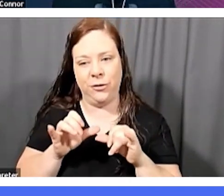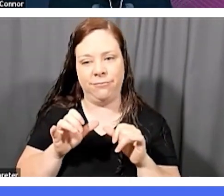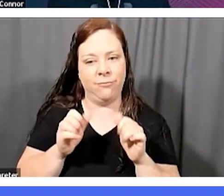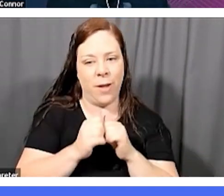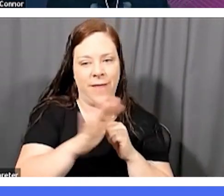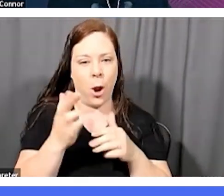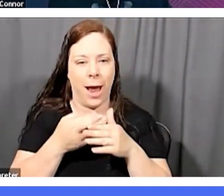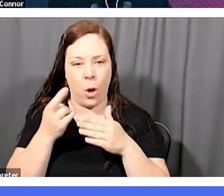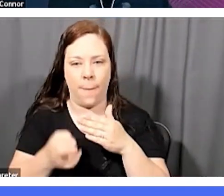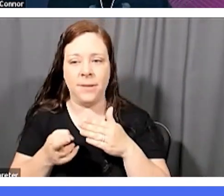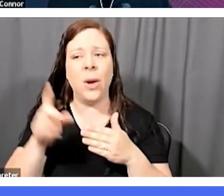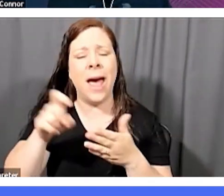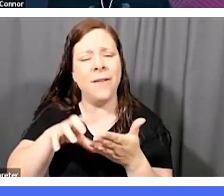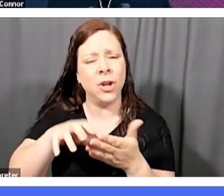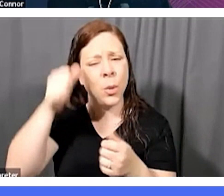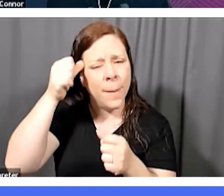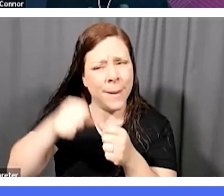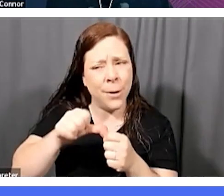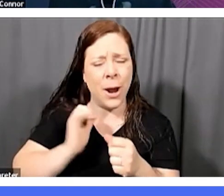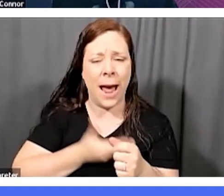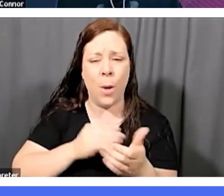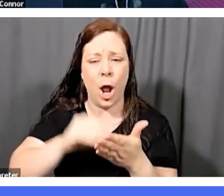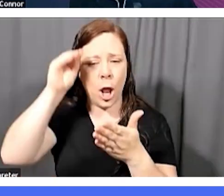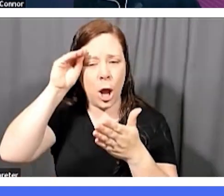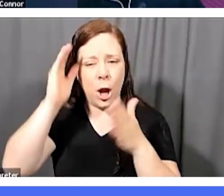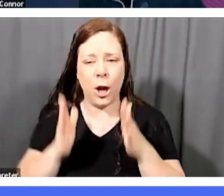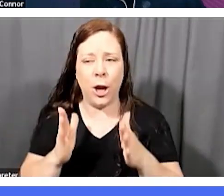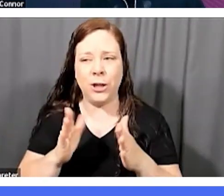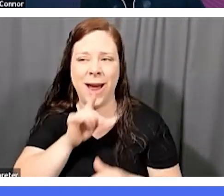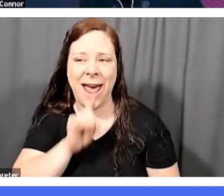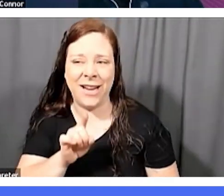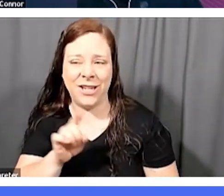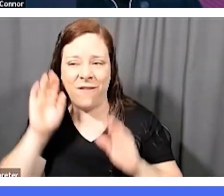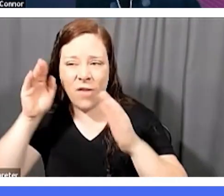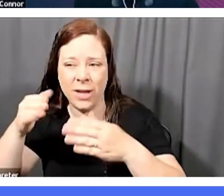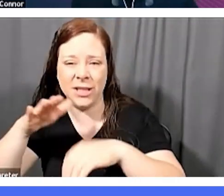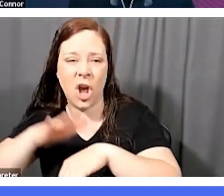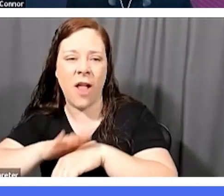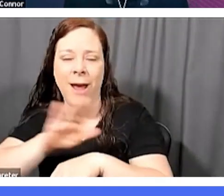that our learners are focused on a business outcome, not on the accessibility of their content.